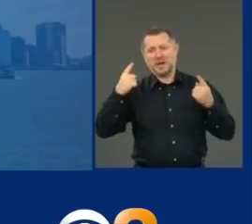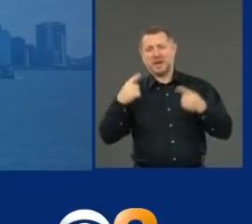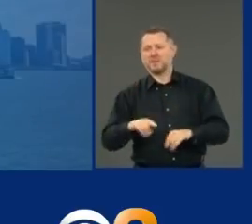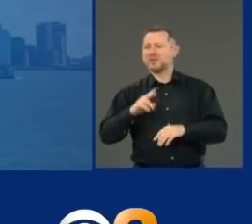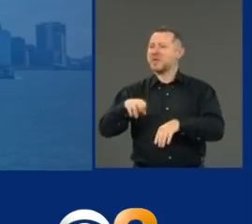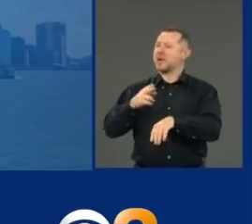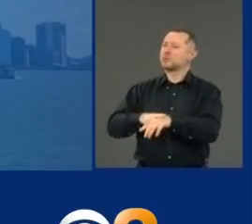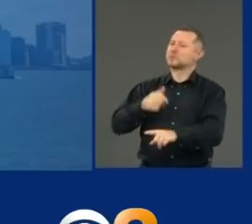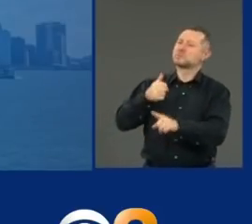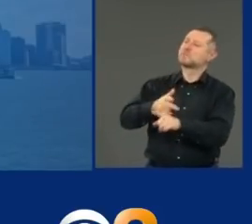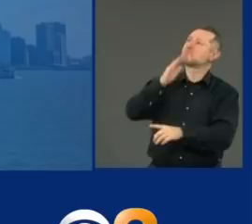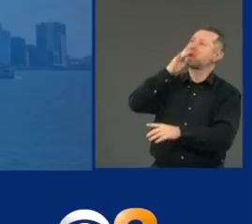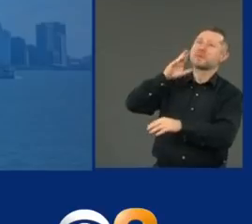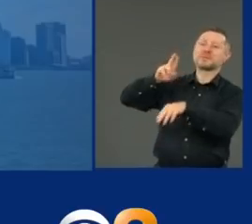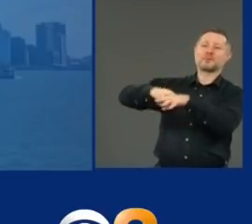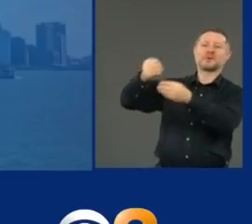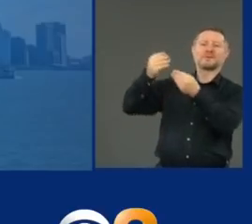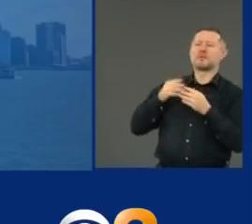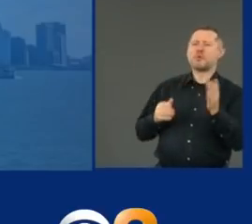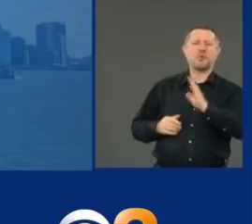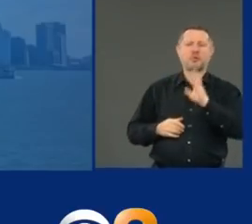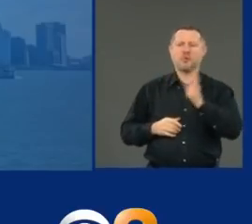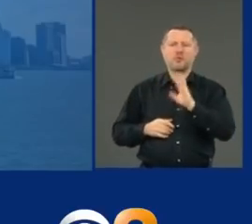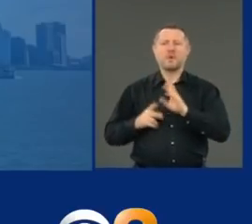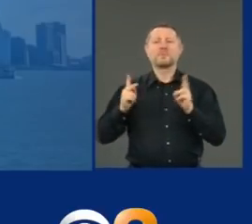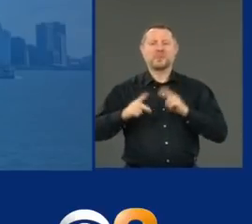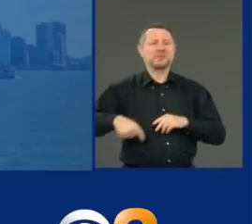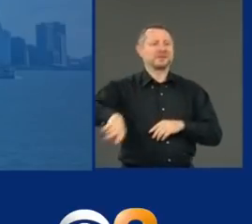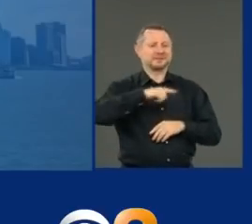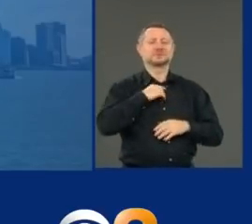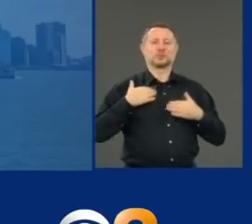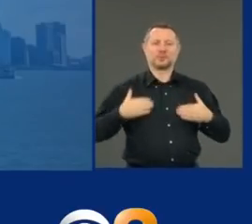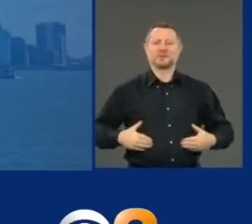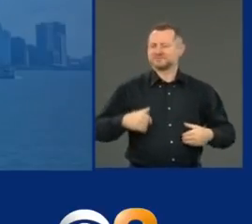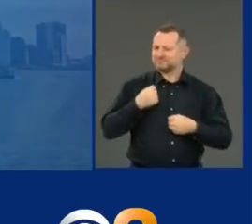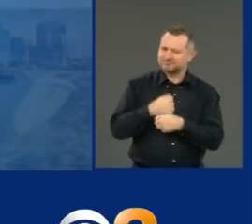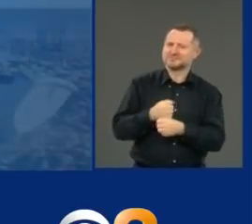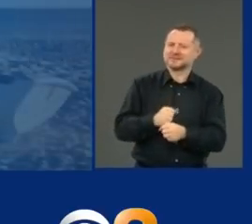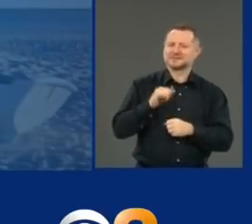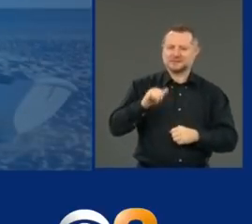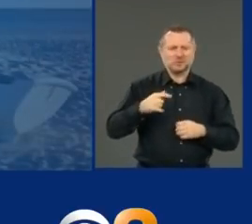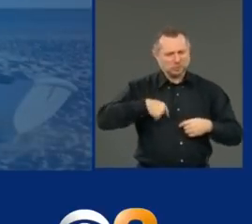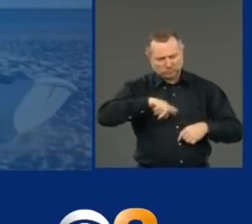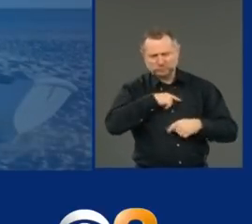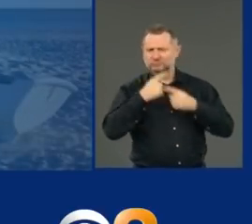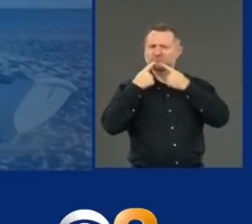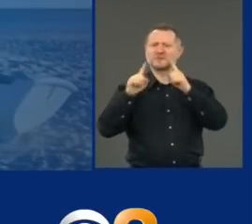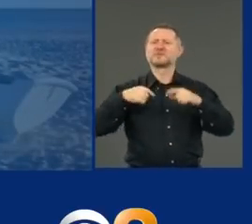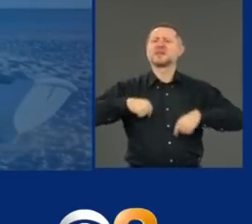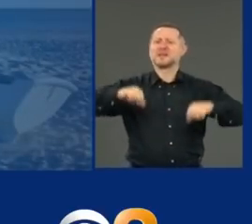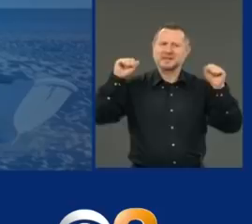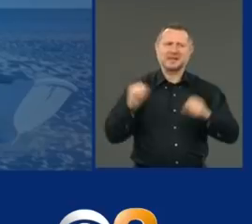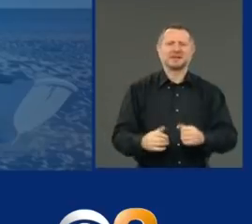. LET'S GET THAT OPTIMISM BACK. WE BUILT NEW YORK. MOTHER